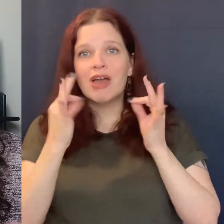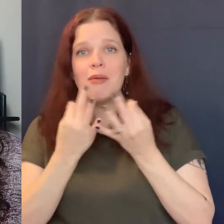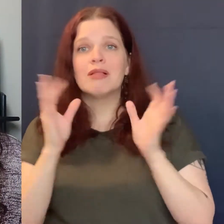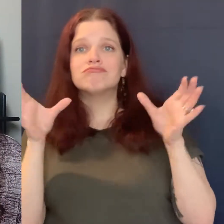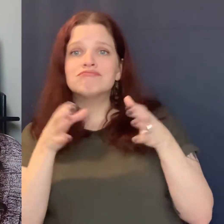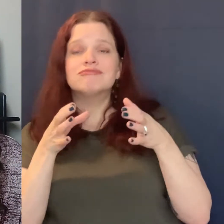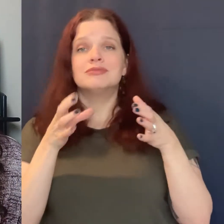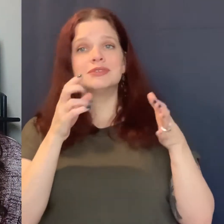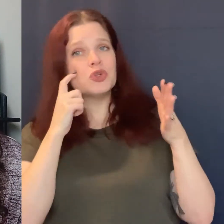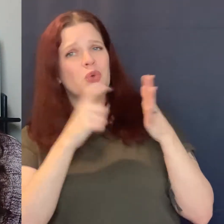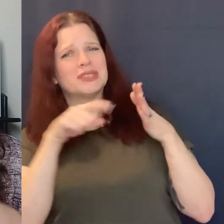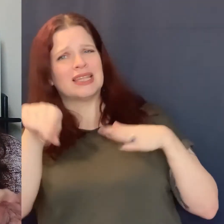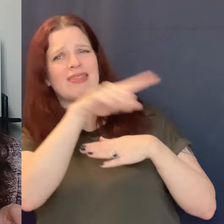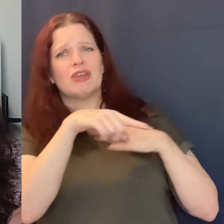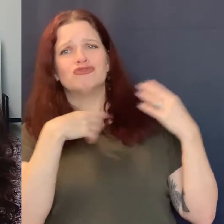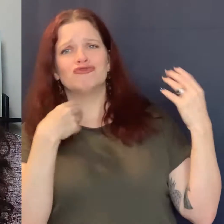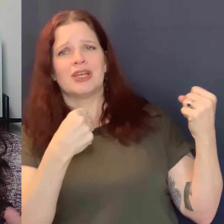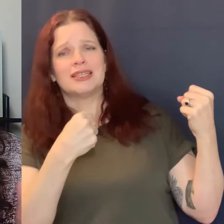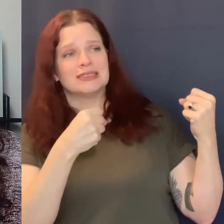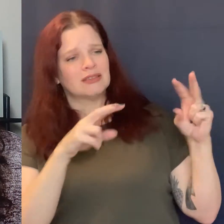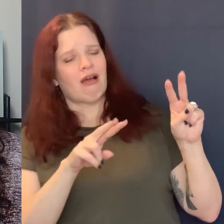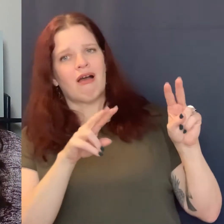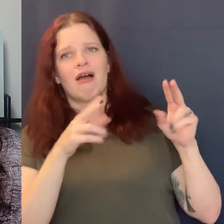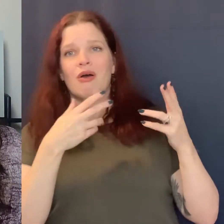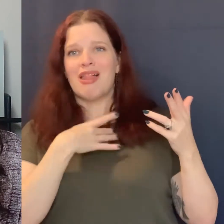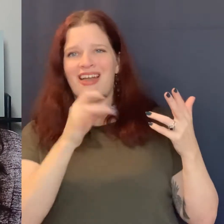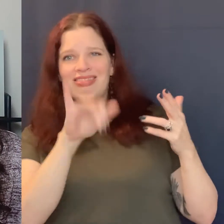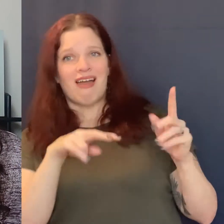and family that are close to you and identify the strengths that they have and what you admire in them.